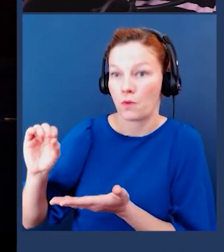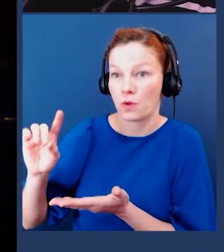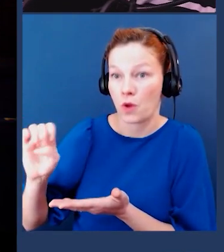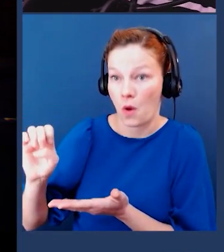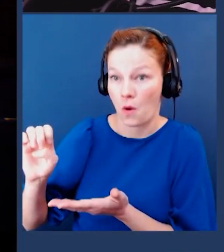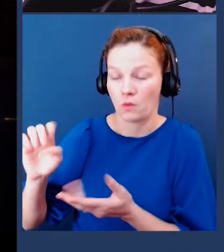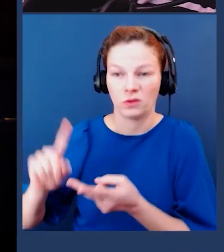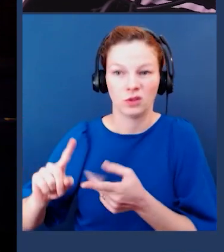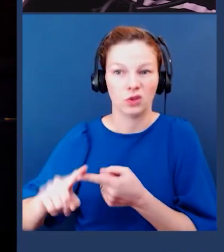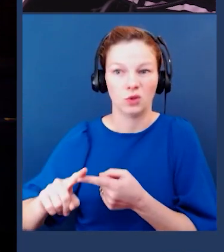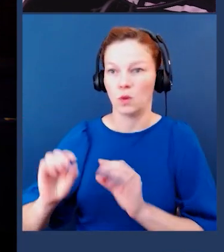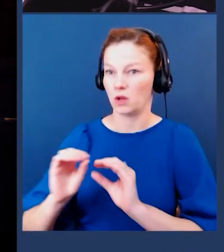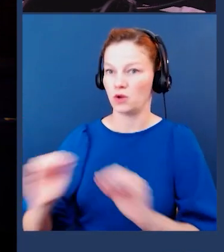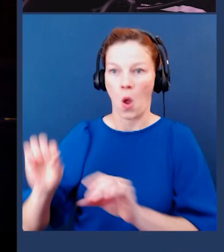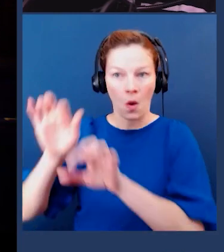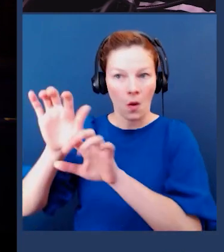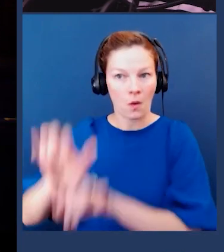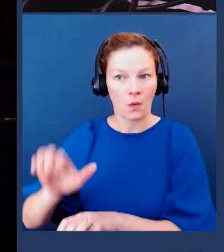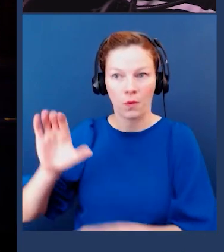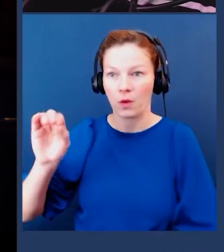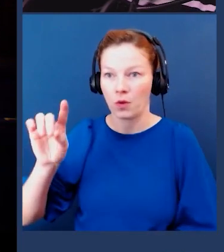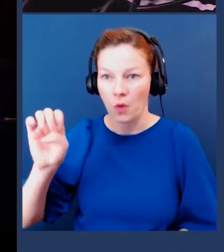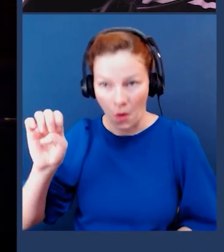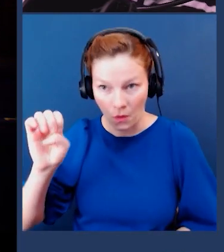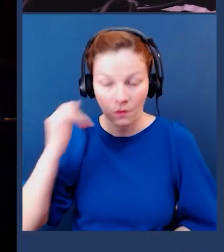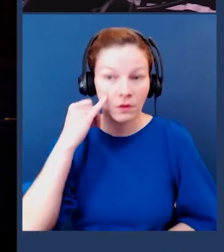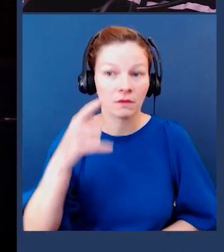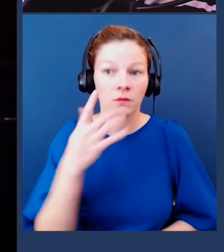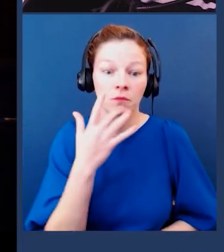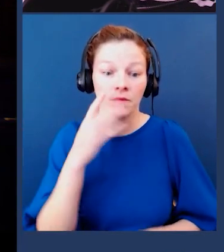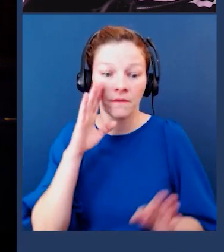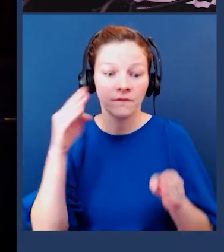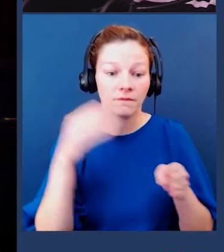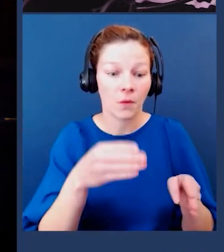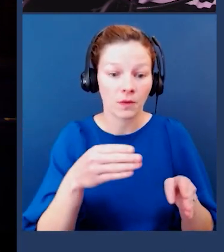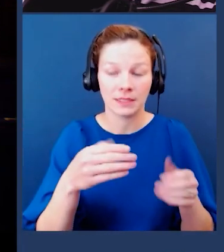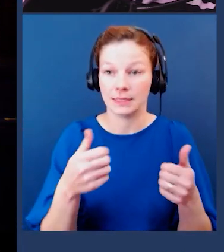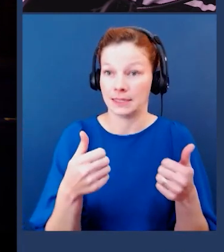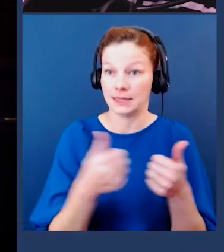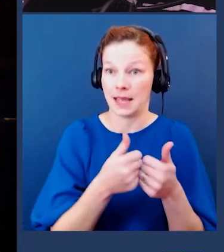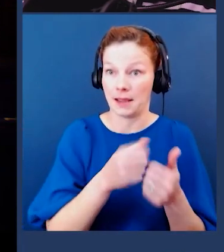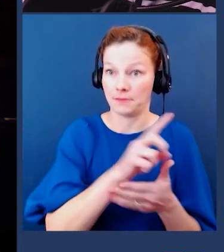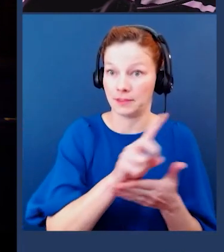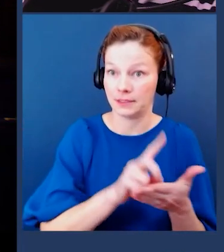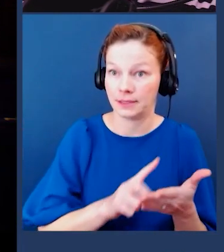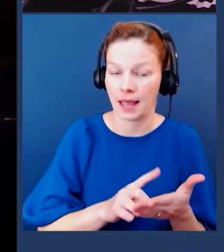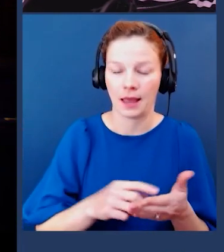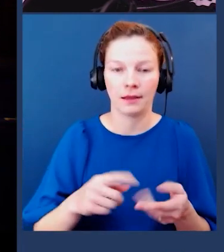When you want to be mostly focusing on game design, Unreal Engine Blueprint integration,